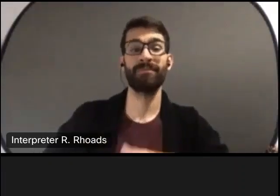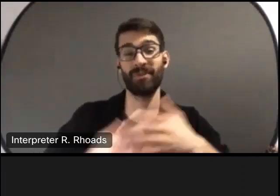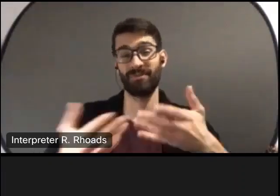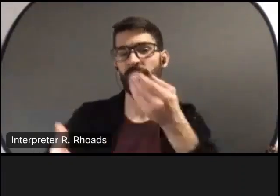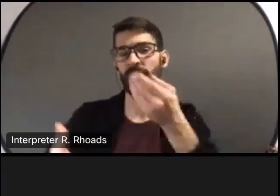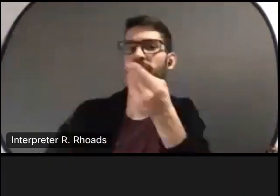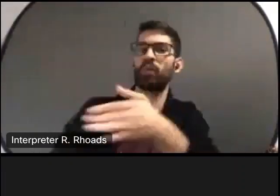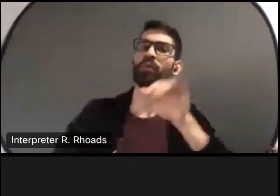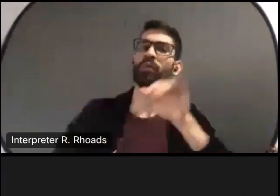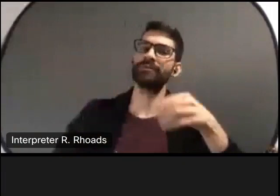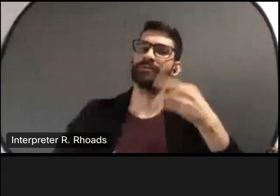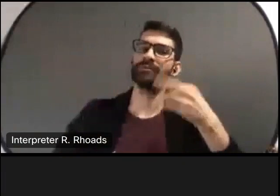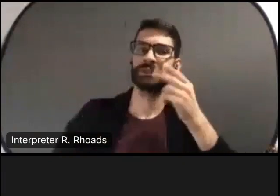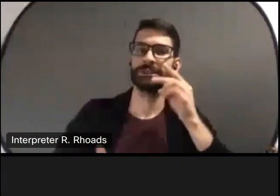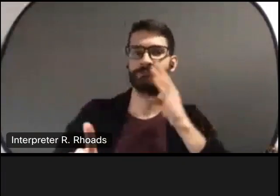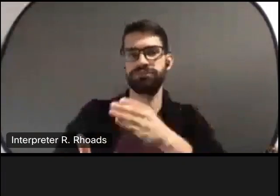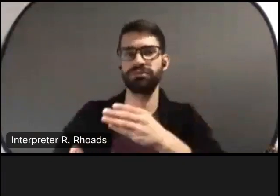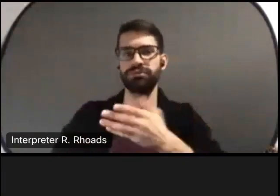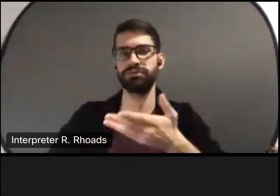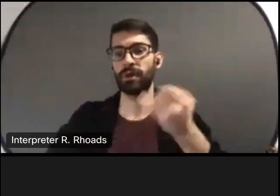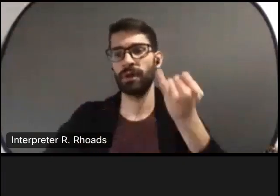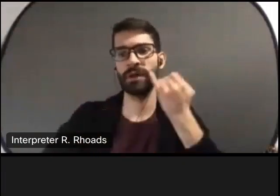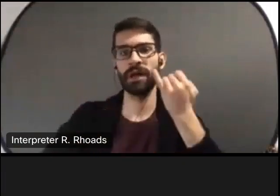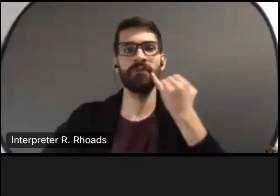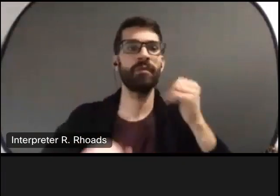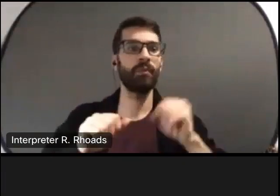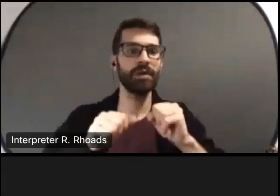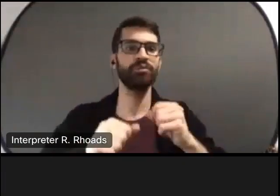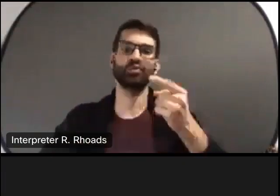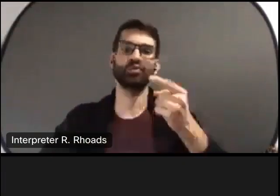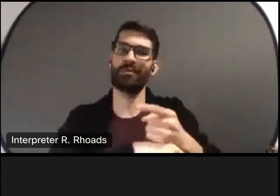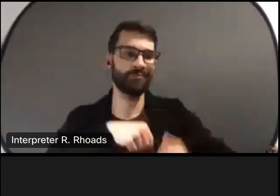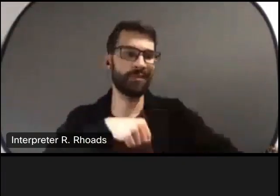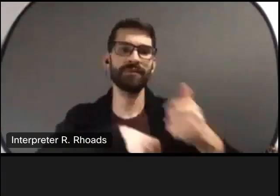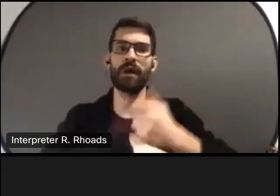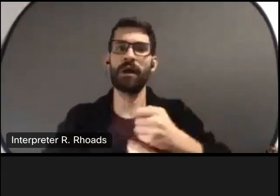If there were some possible way, you know, you're right. We do know who won the elections,